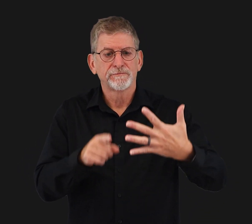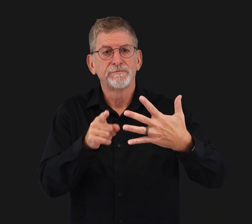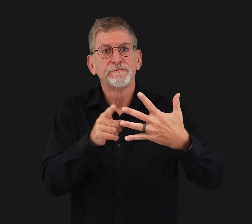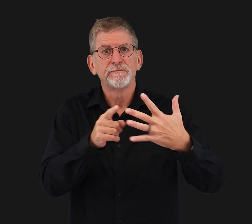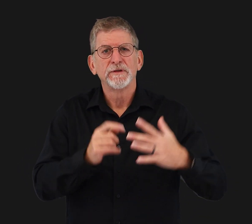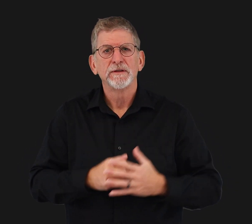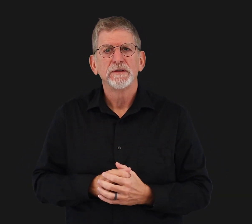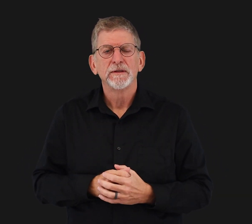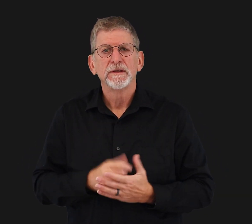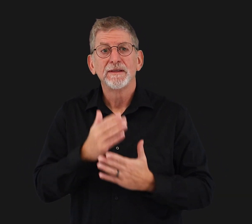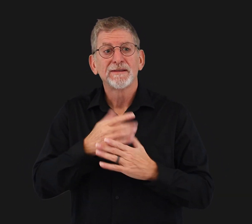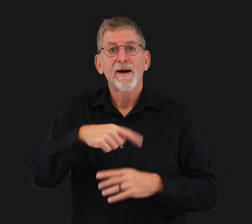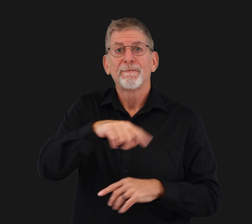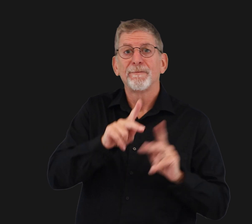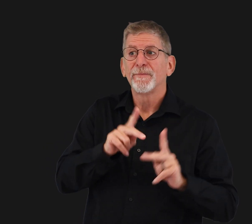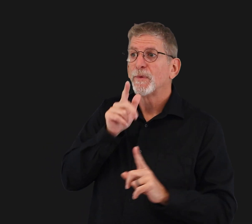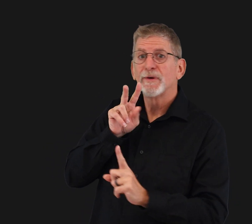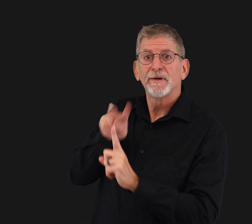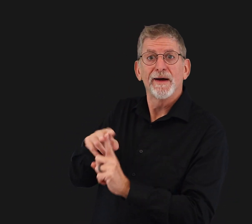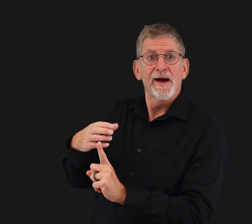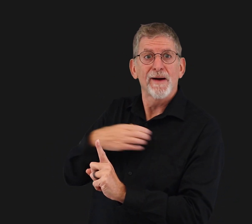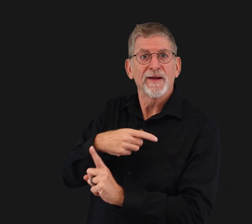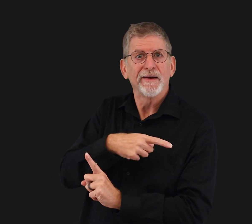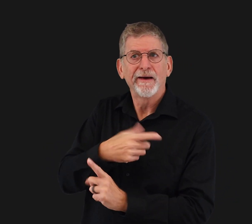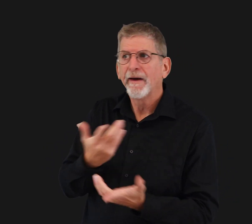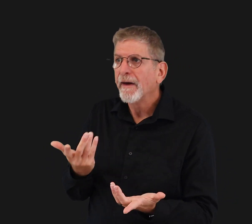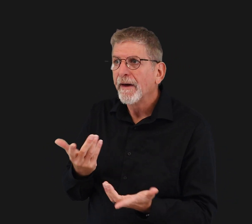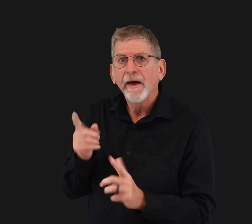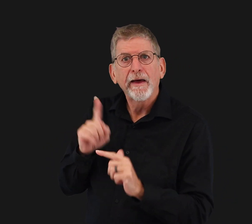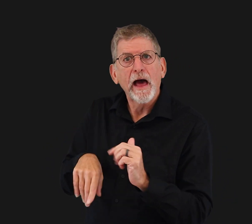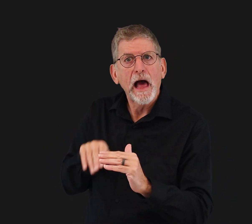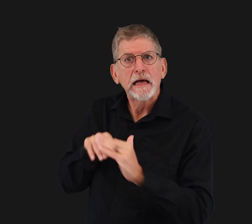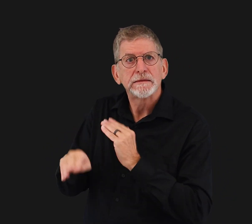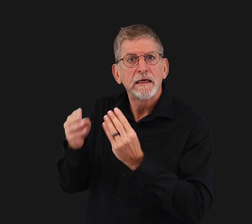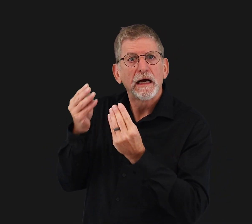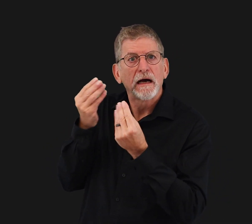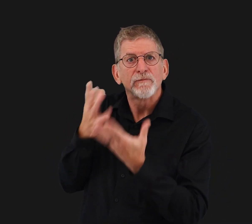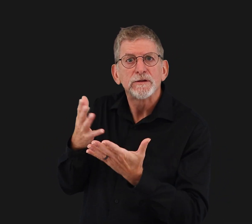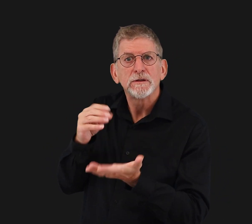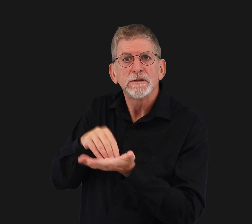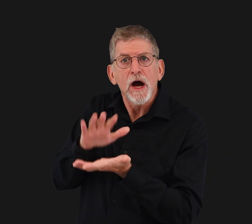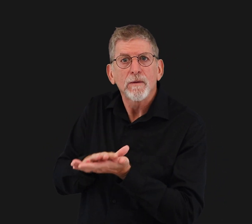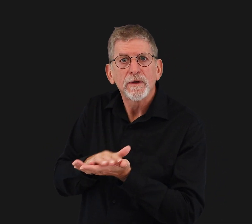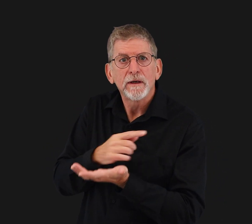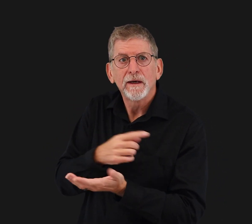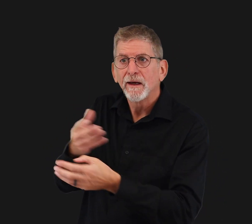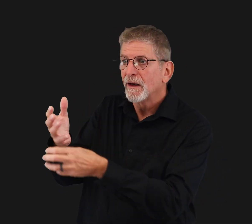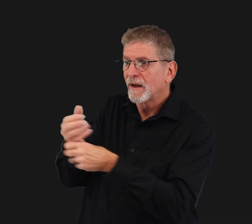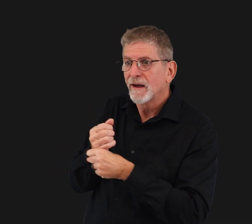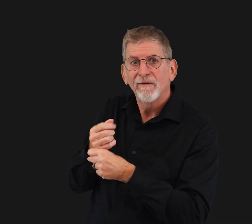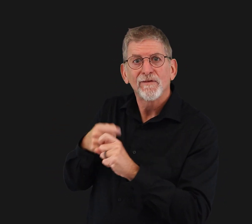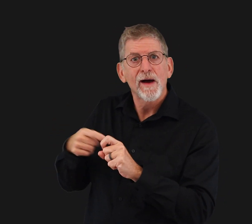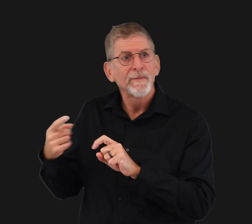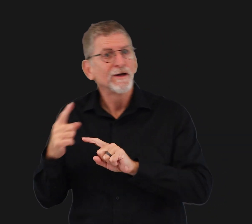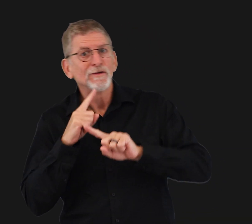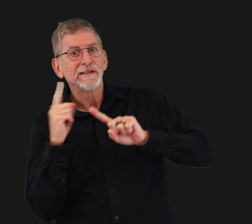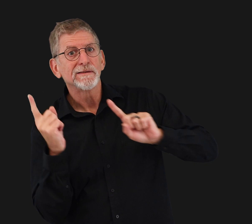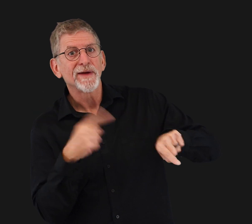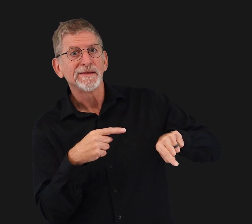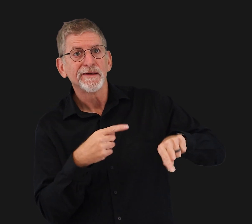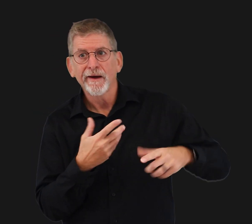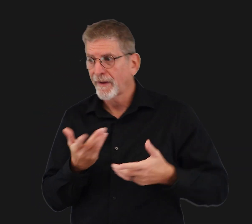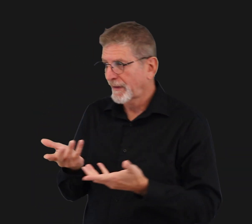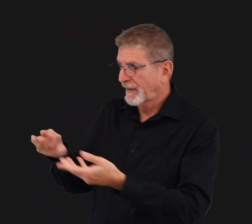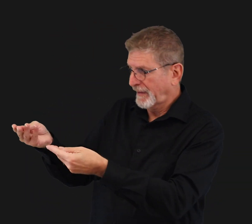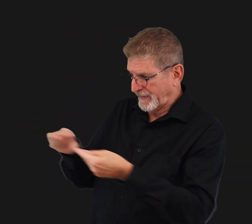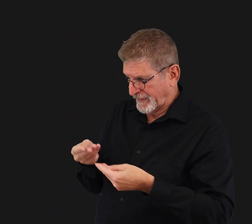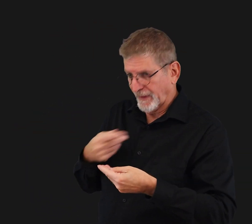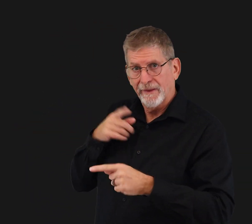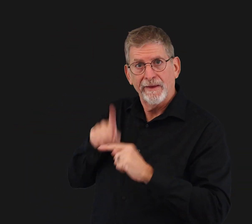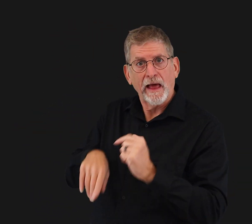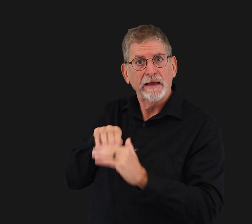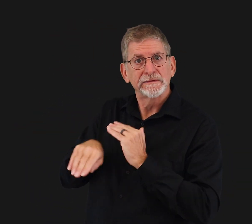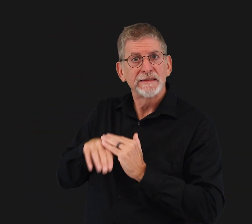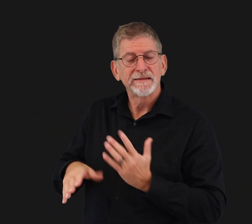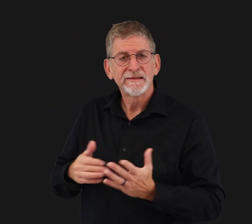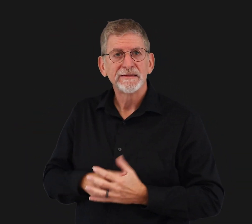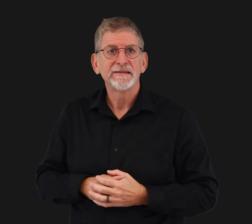• Some complainants cannot access the information and documents they receive from respondents